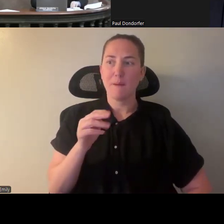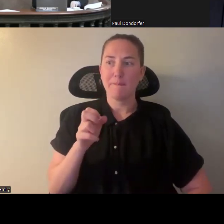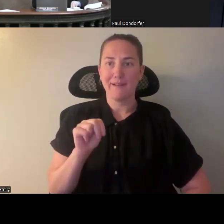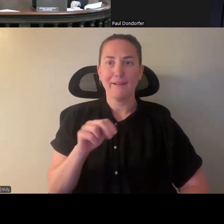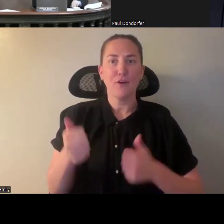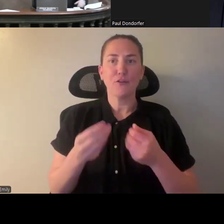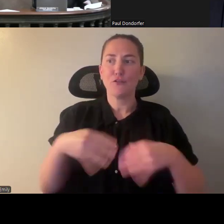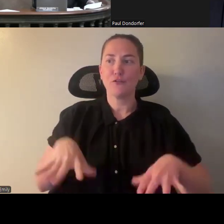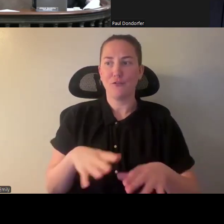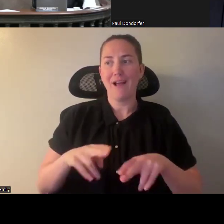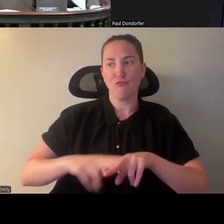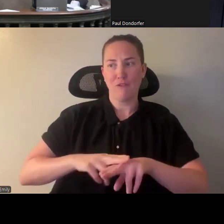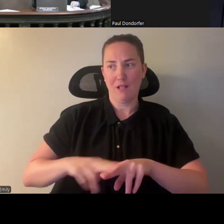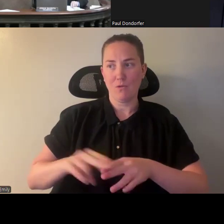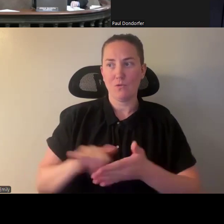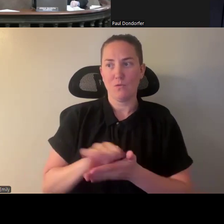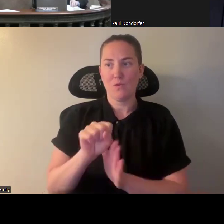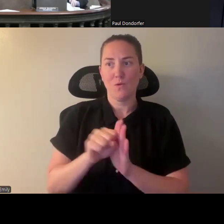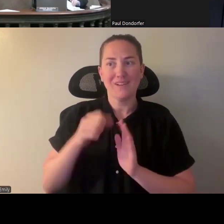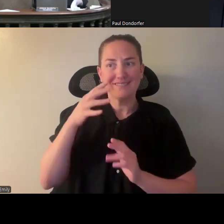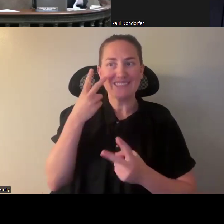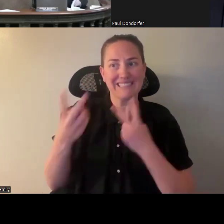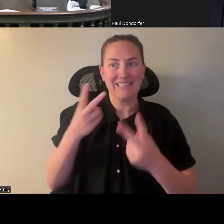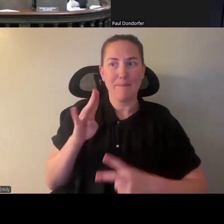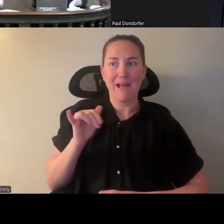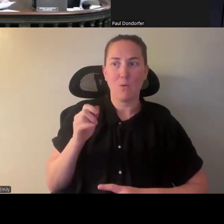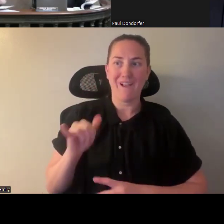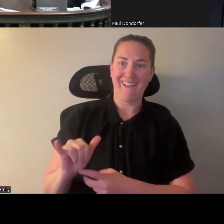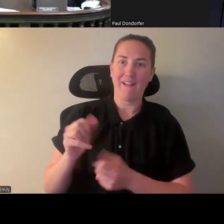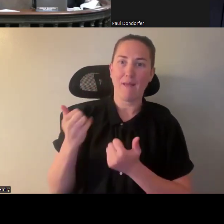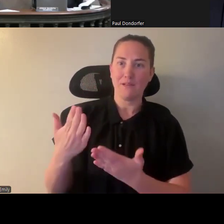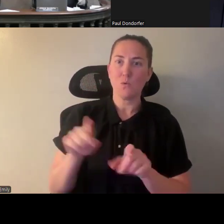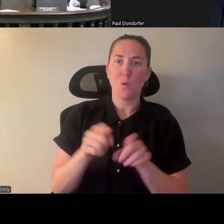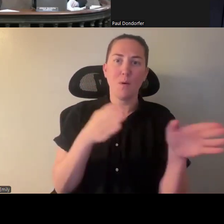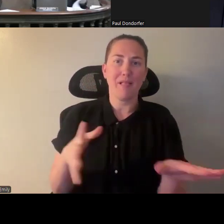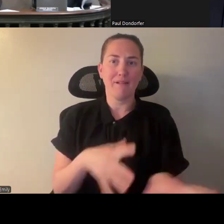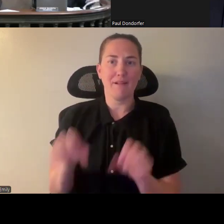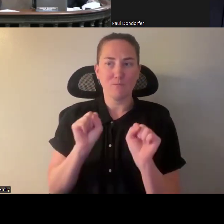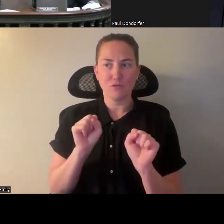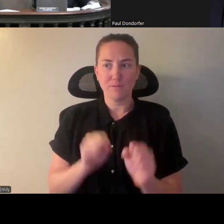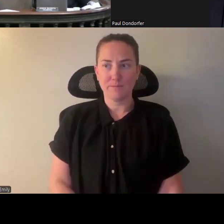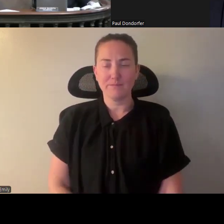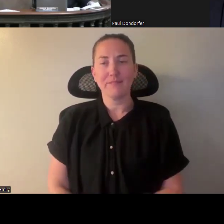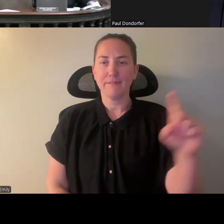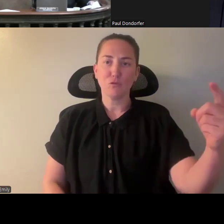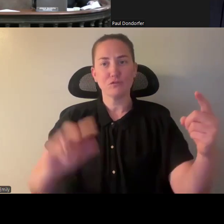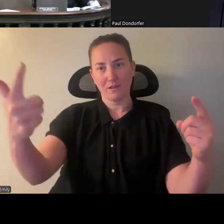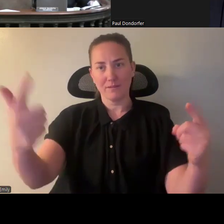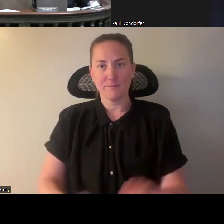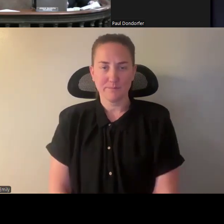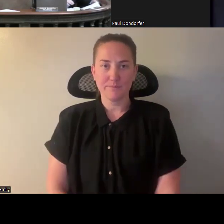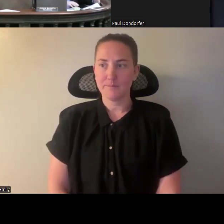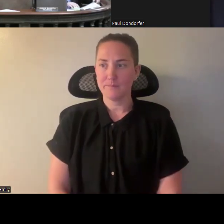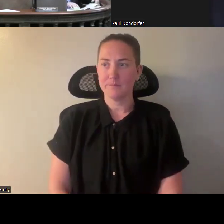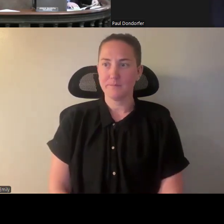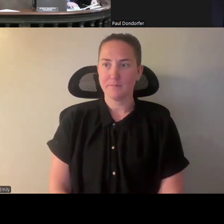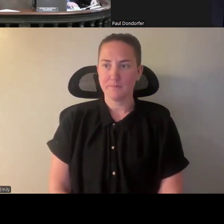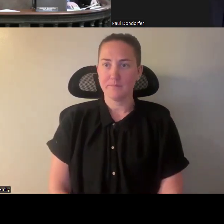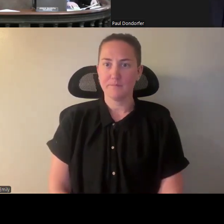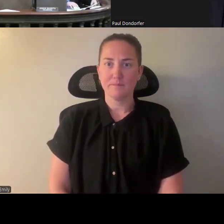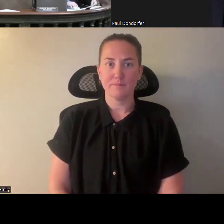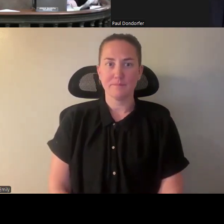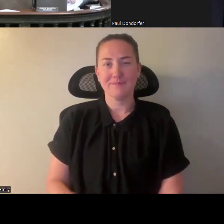York Scenic Byway nomination and corridor management plan adoption